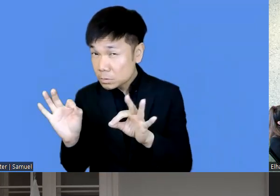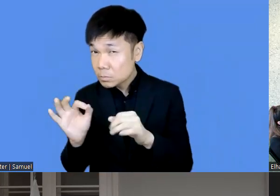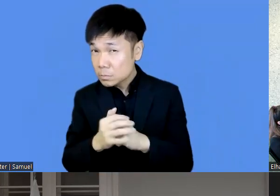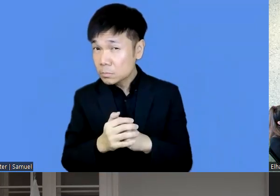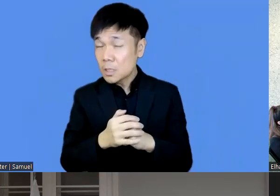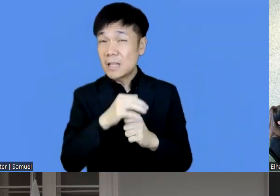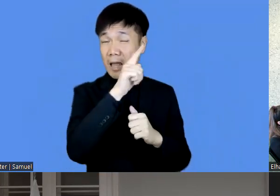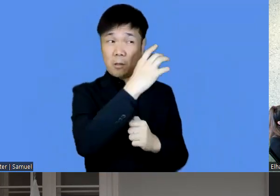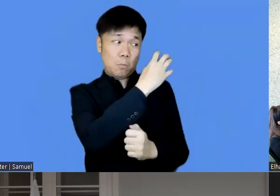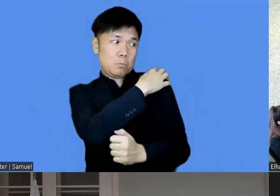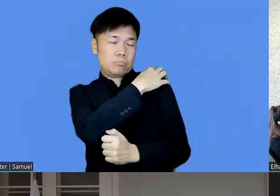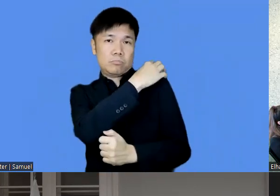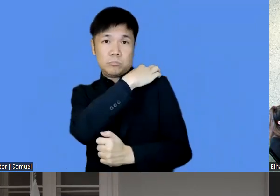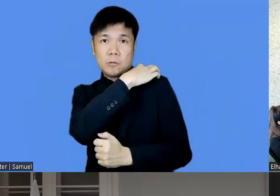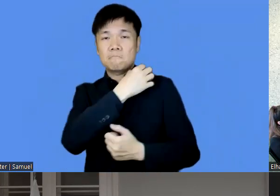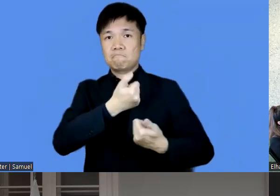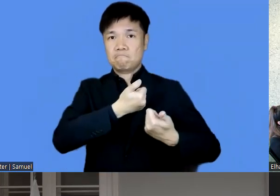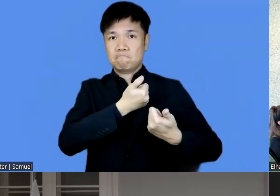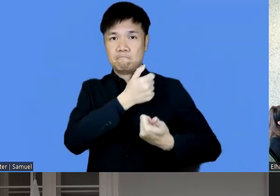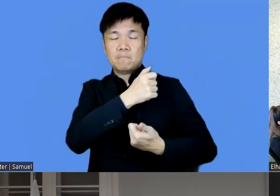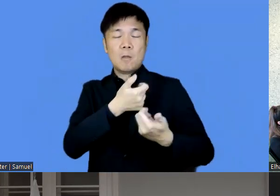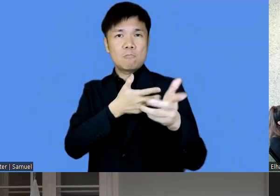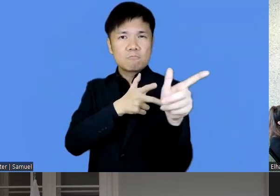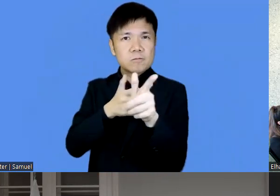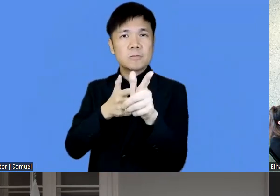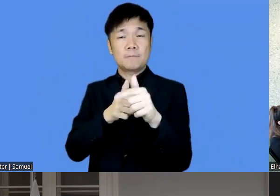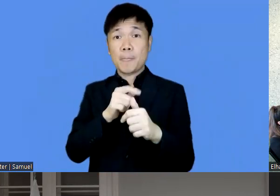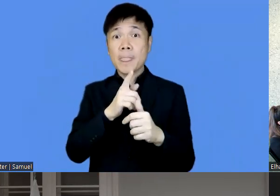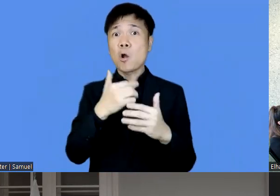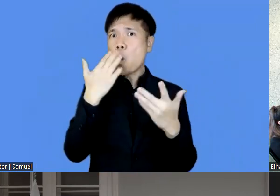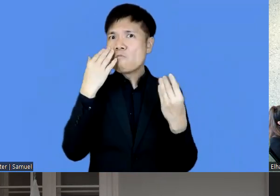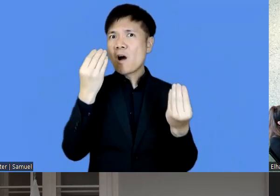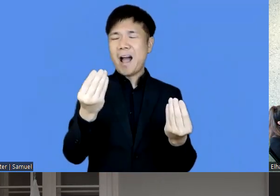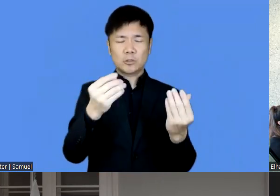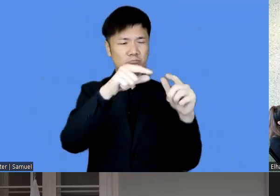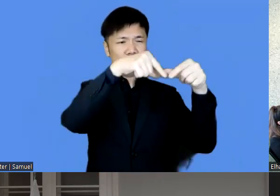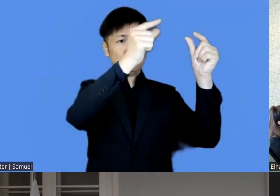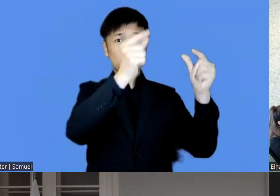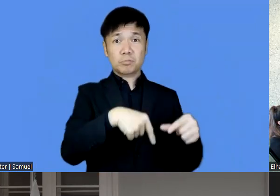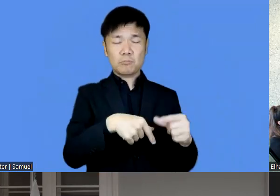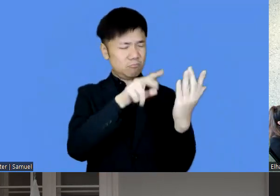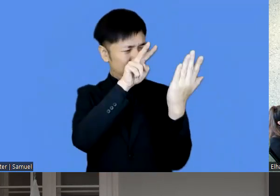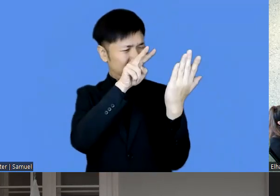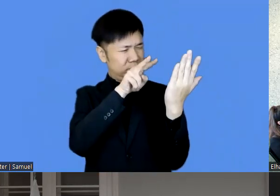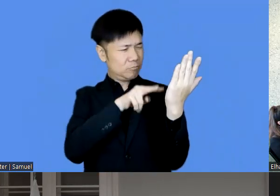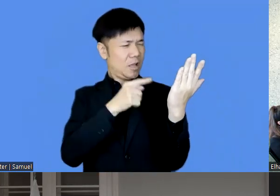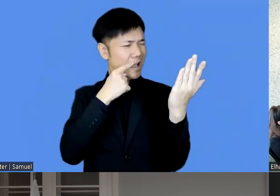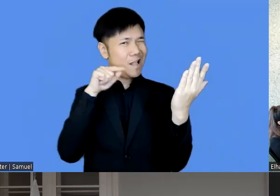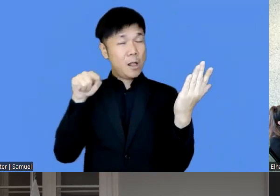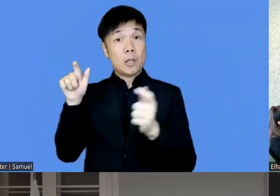in particular law of armed conflict or military manuals address various protection of civilian